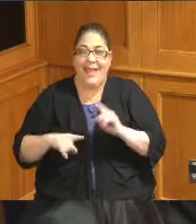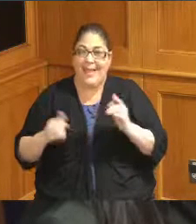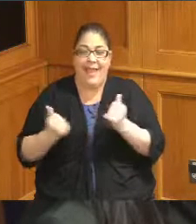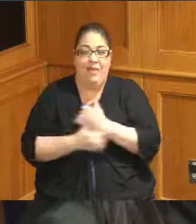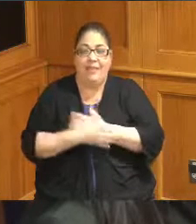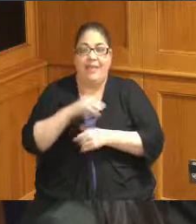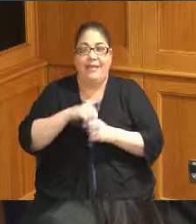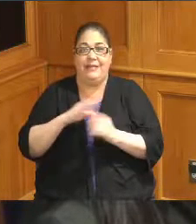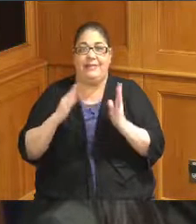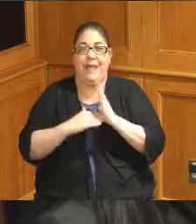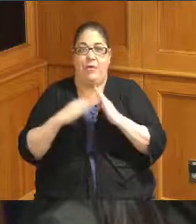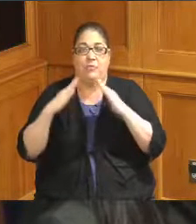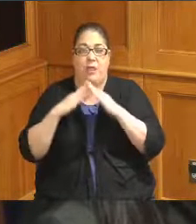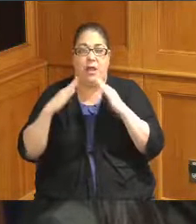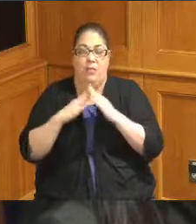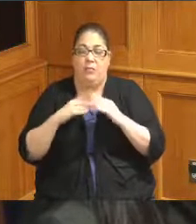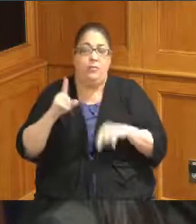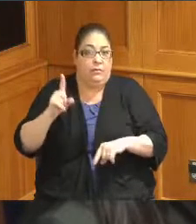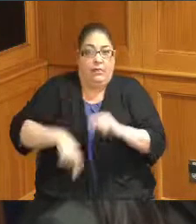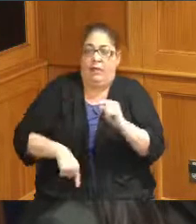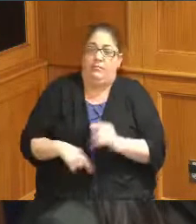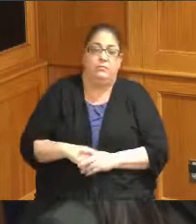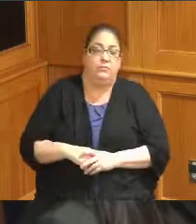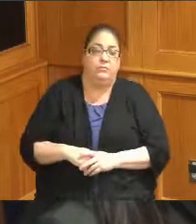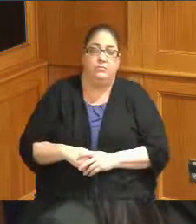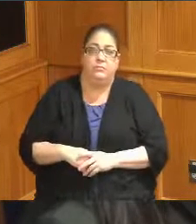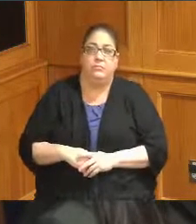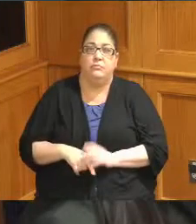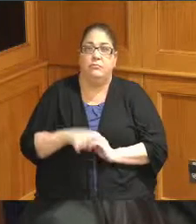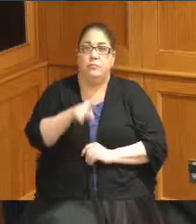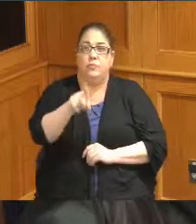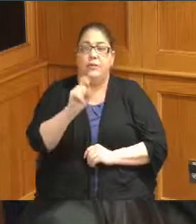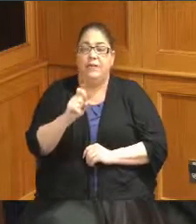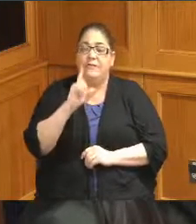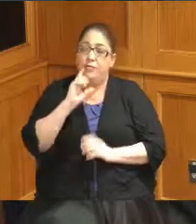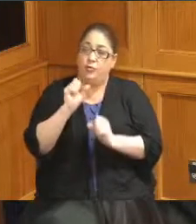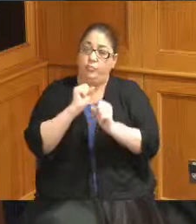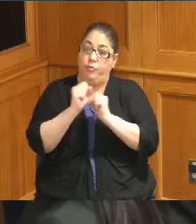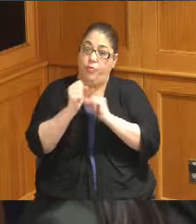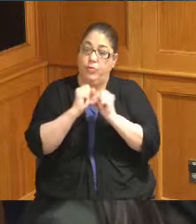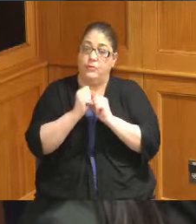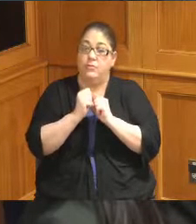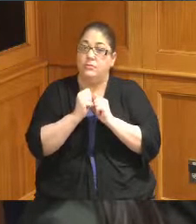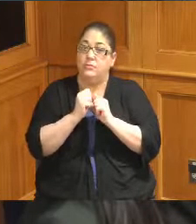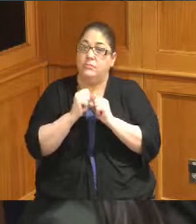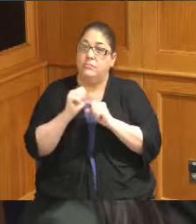in the sports facility we need to be looking out in these other areas and make sure that they have